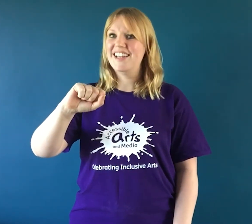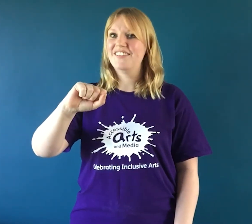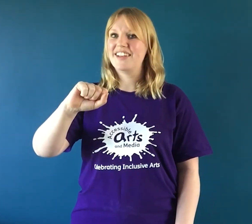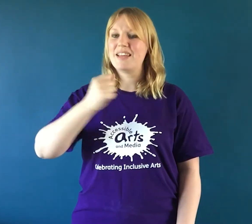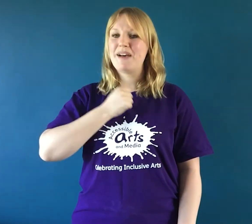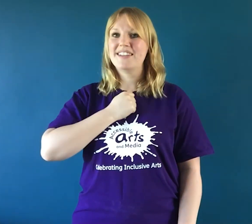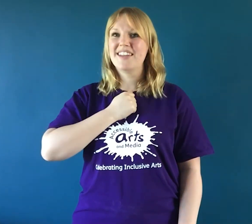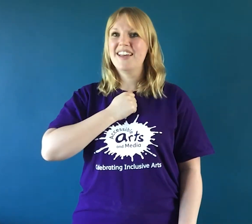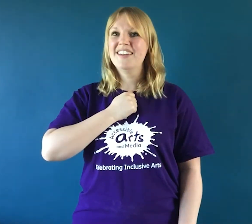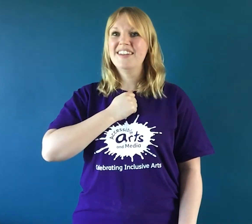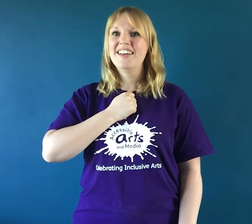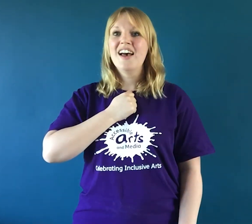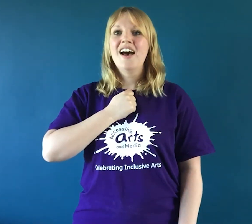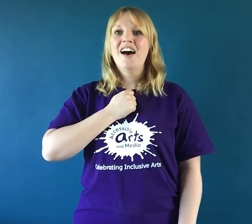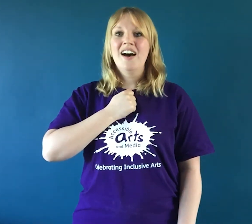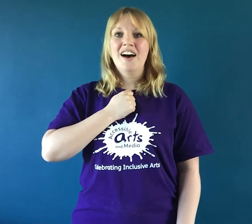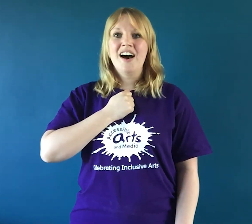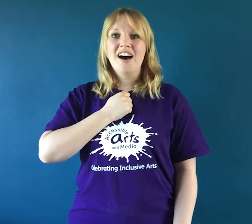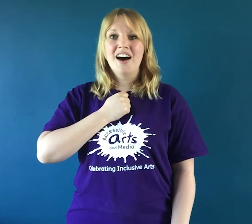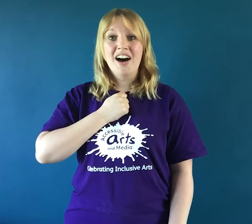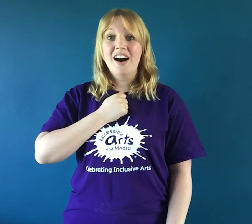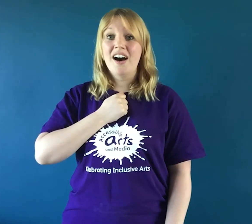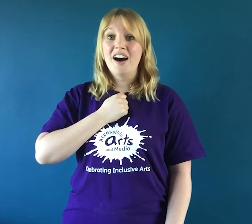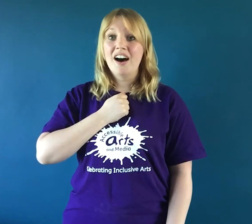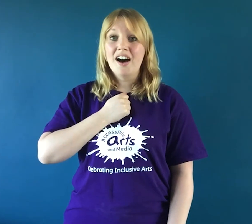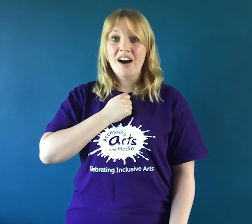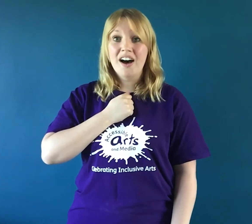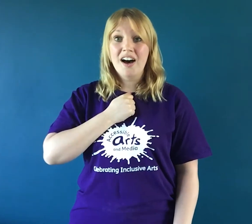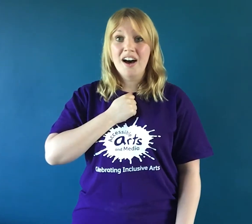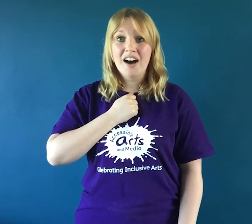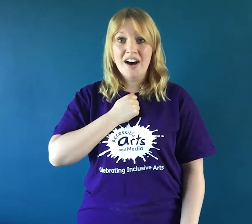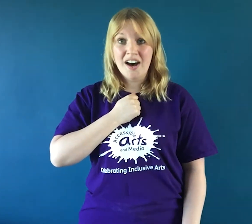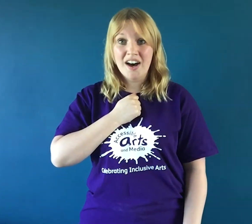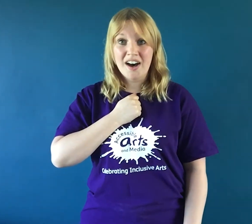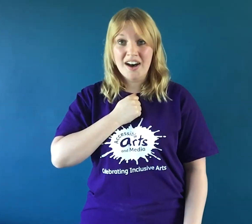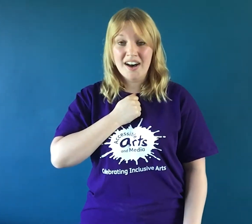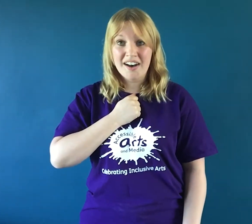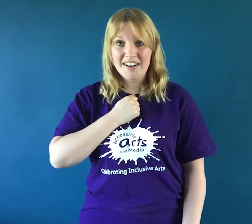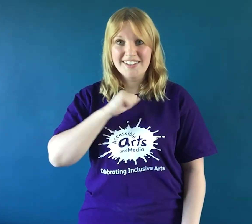Lovely my turn. Ah, ah, ah, ah.